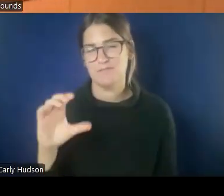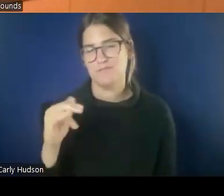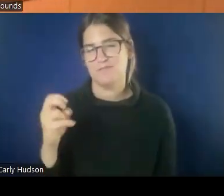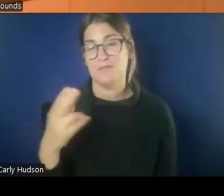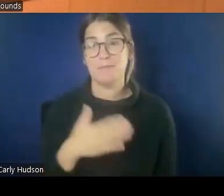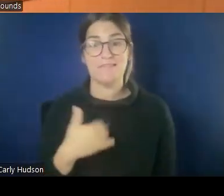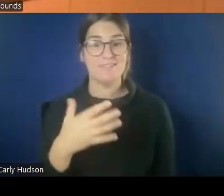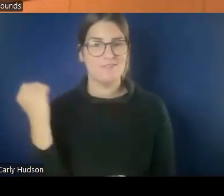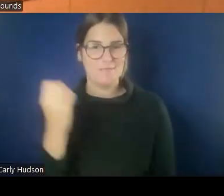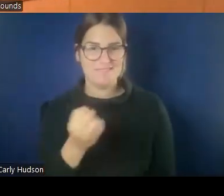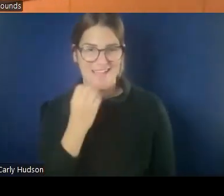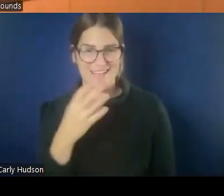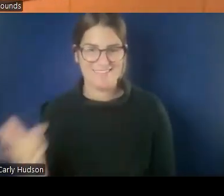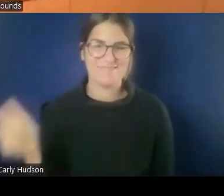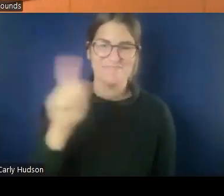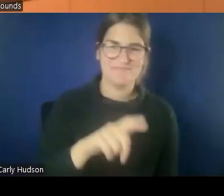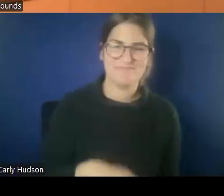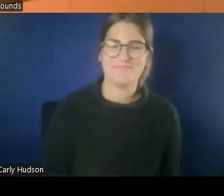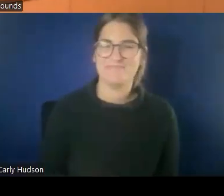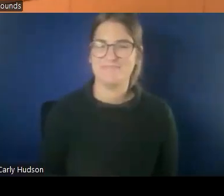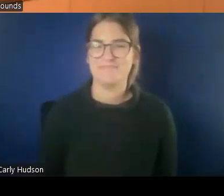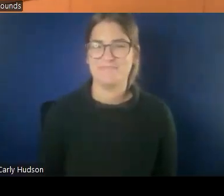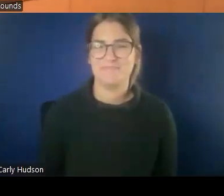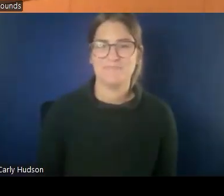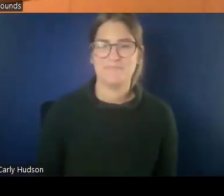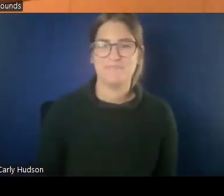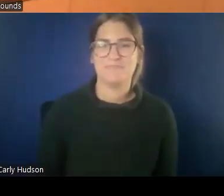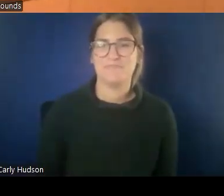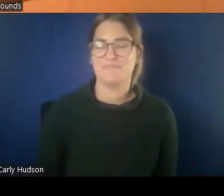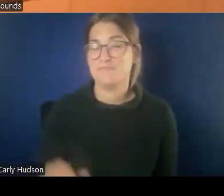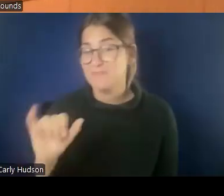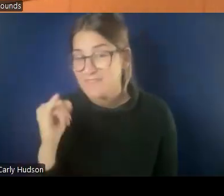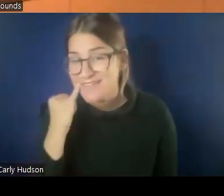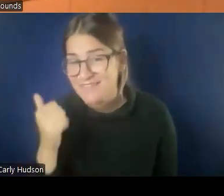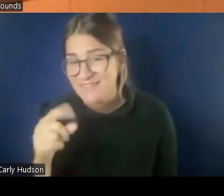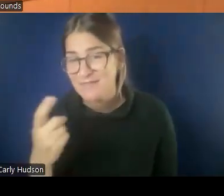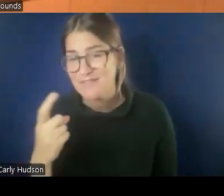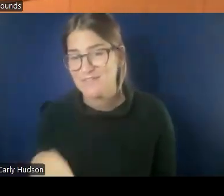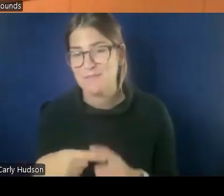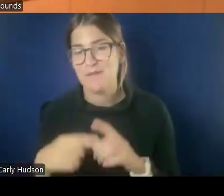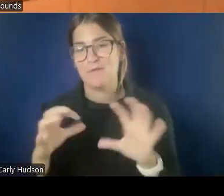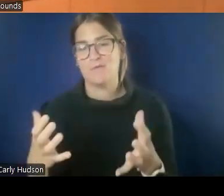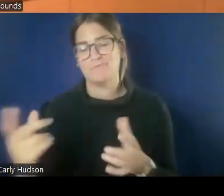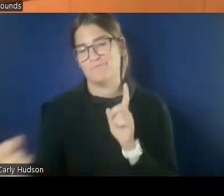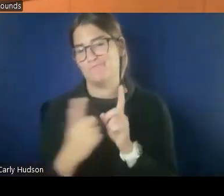out and also if you have questions about our group feel free to stop by and chat with